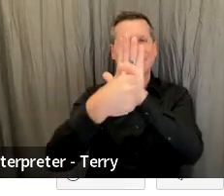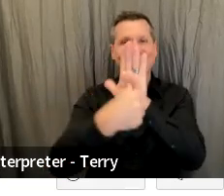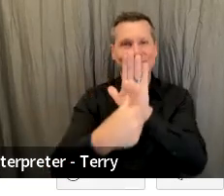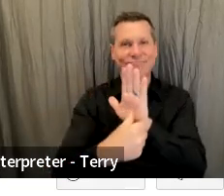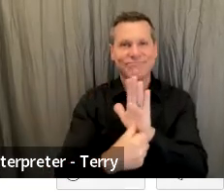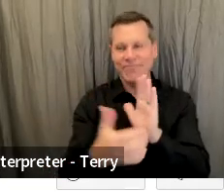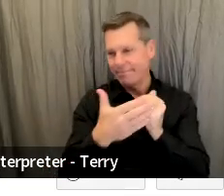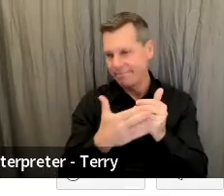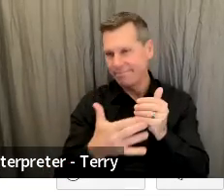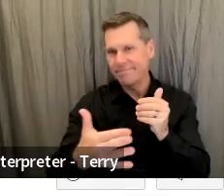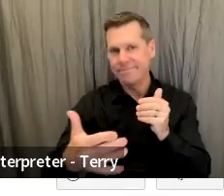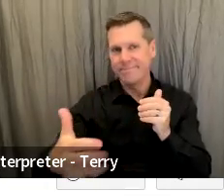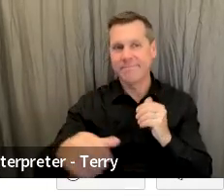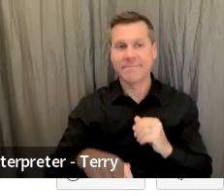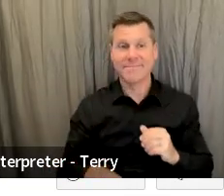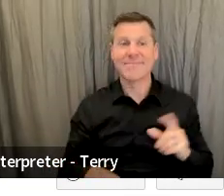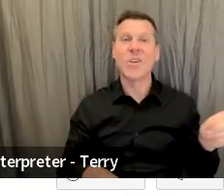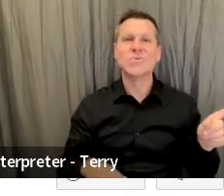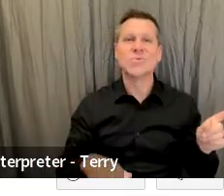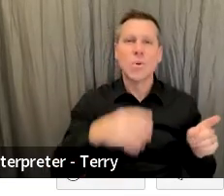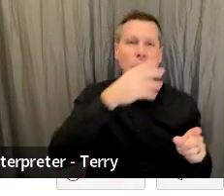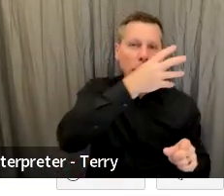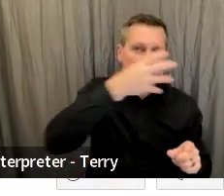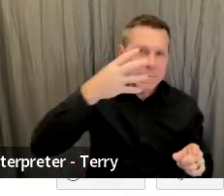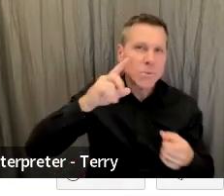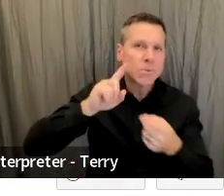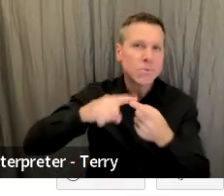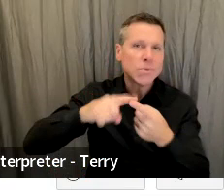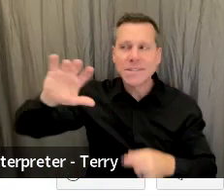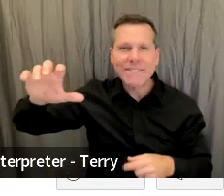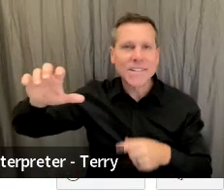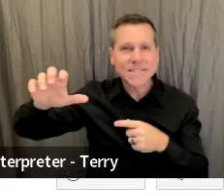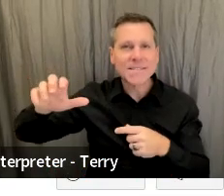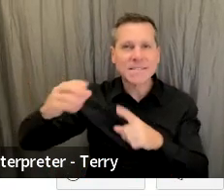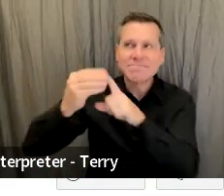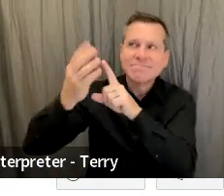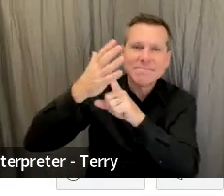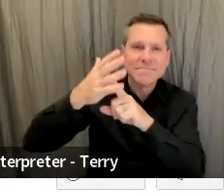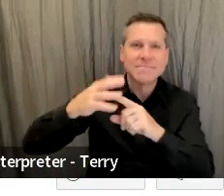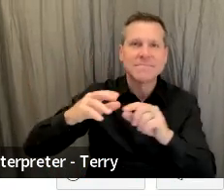and the same thing with the passport to canvas orientation. So these are all resources that already existed.